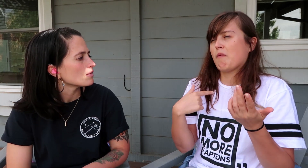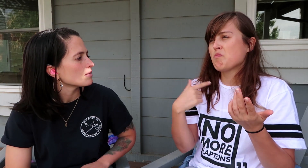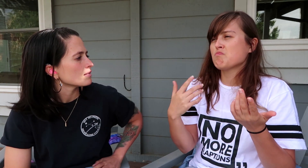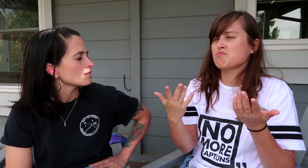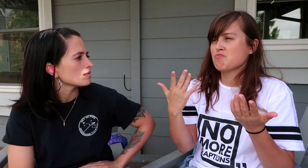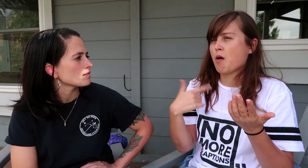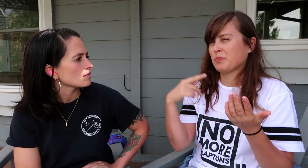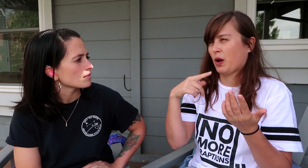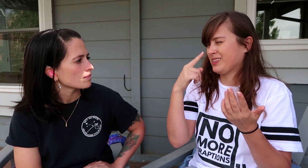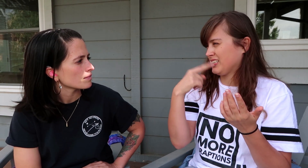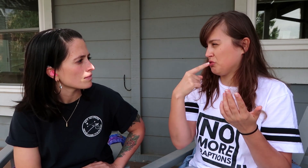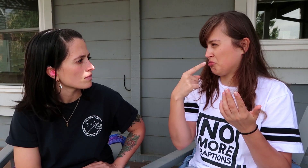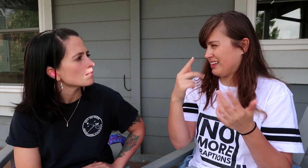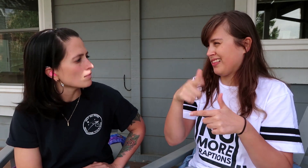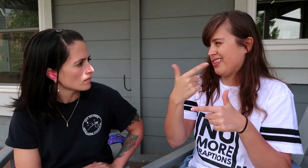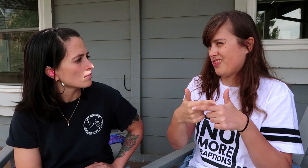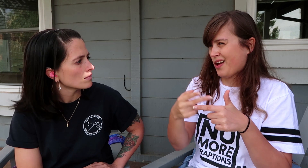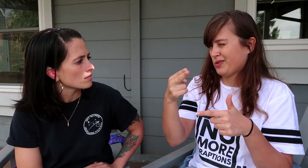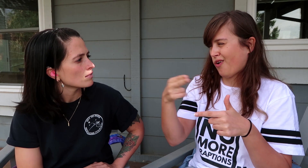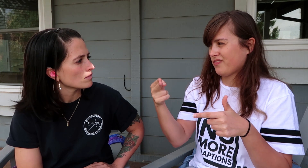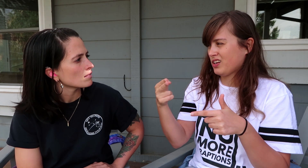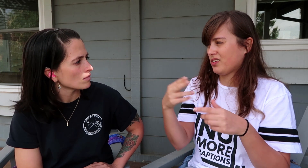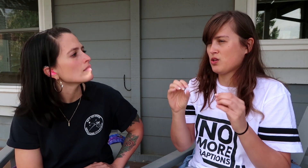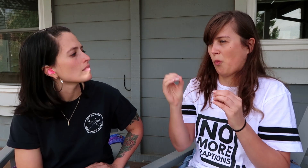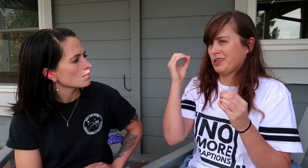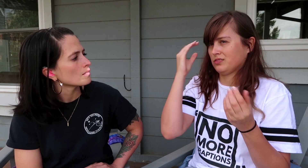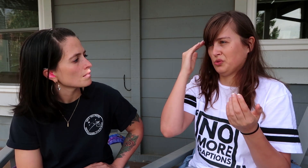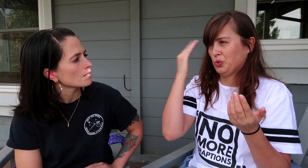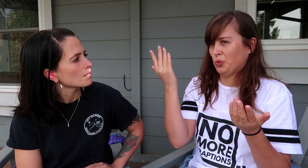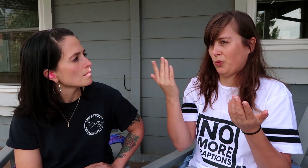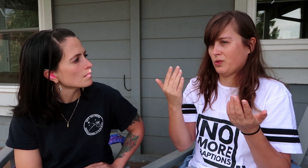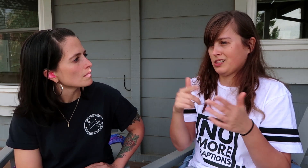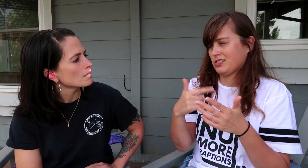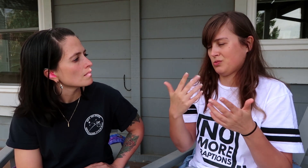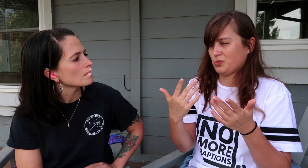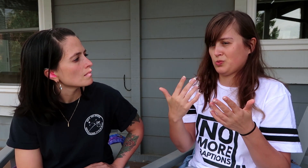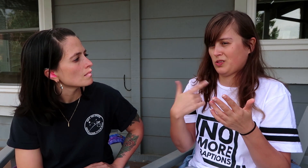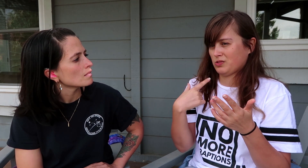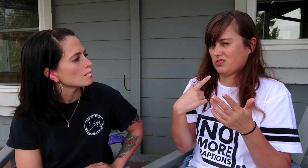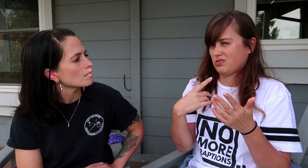I was probably hearing and then became Hard of Hearing. But nobody knew until I was